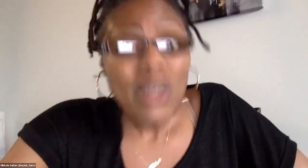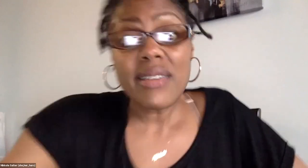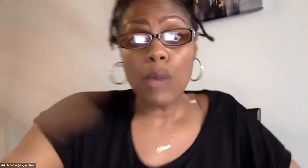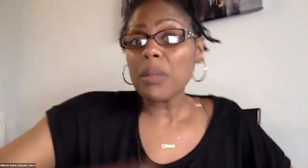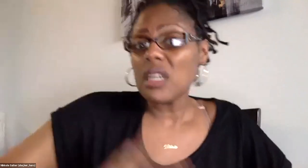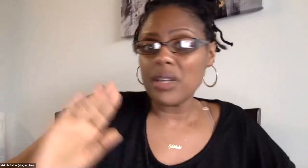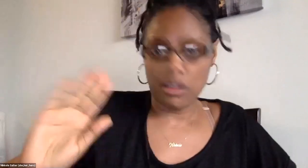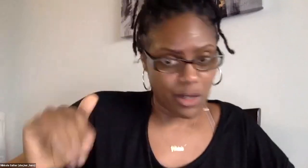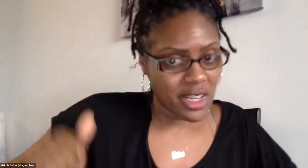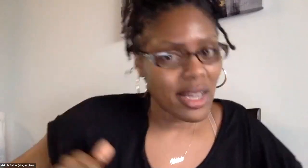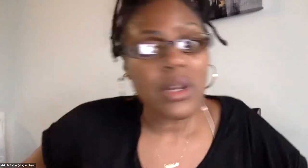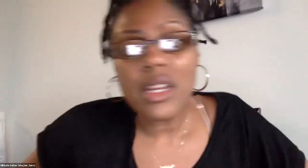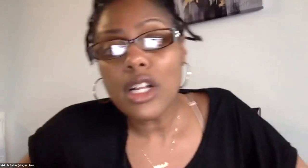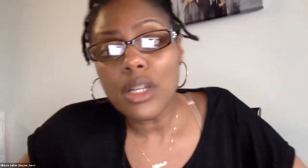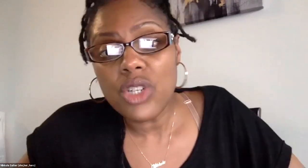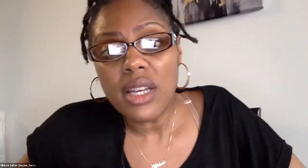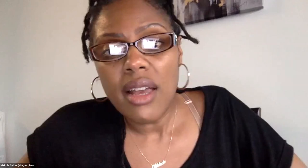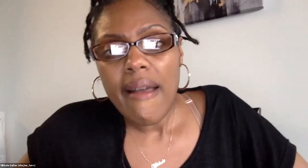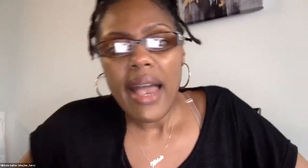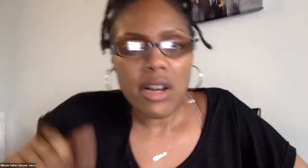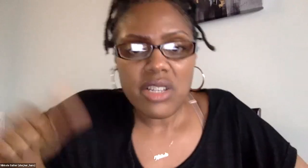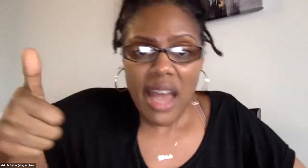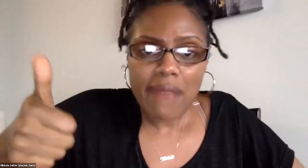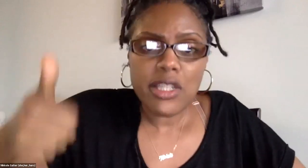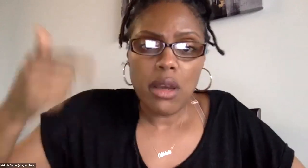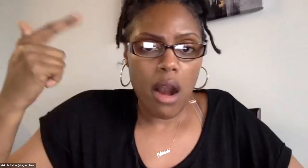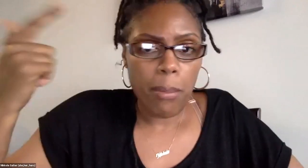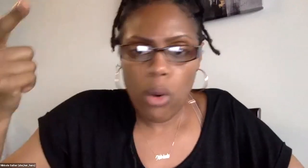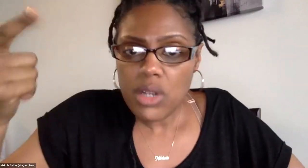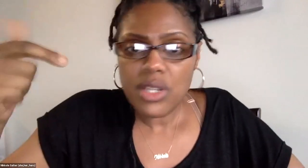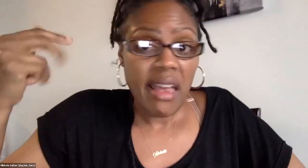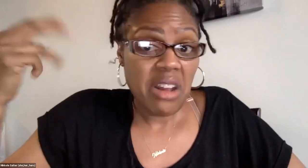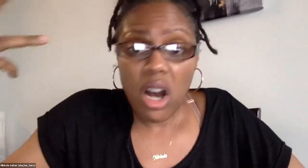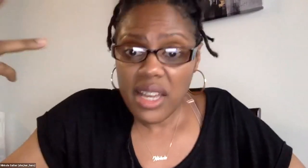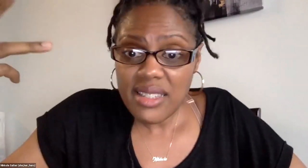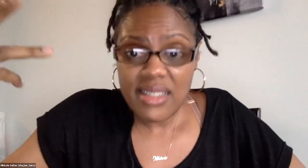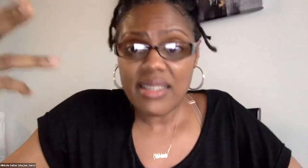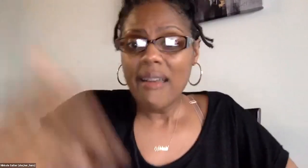We say we believe in diversity, equity, and inclusion, and our staffs, our boards and audiences